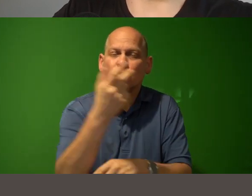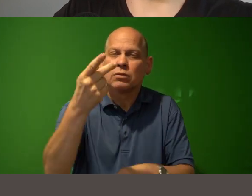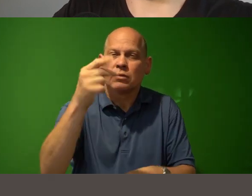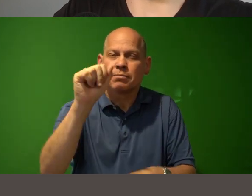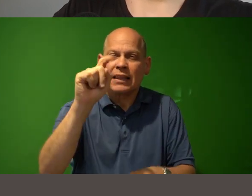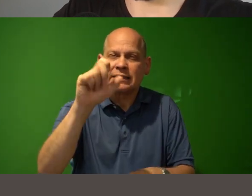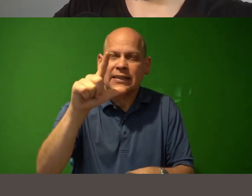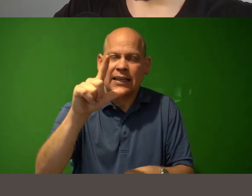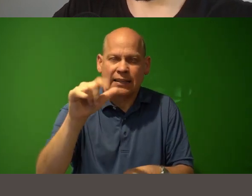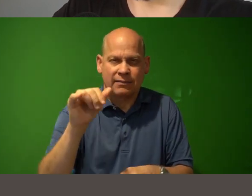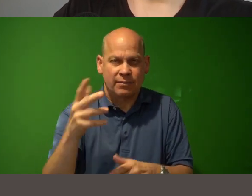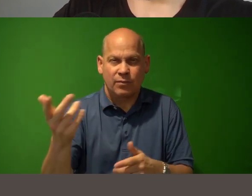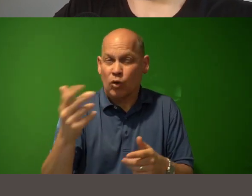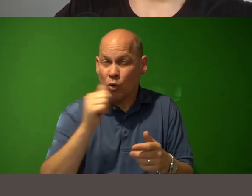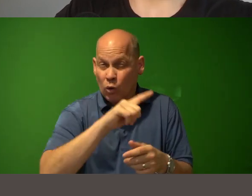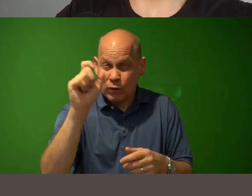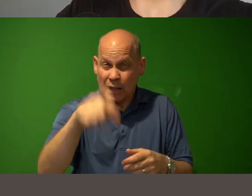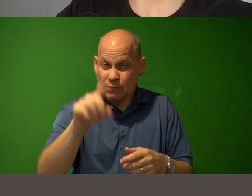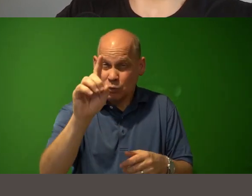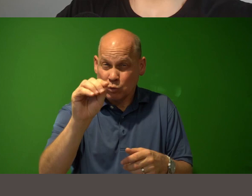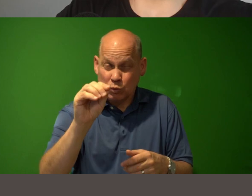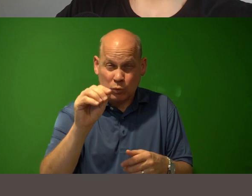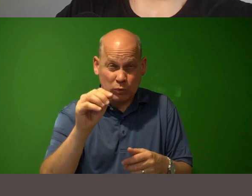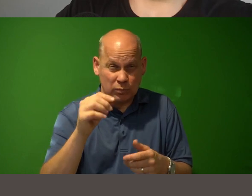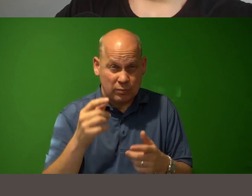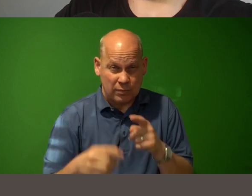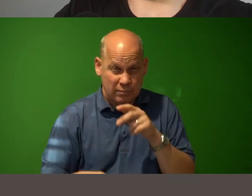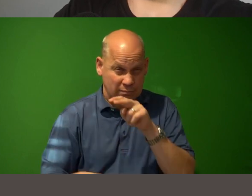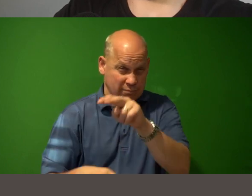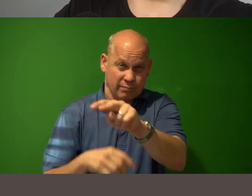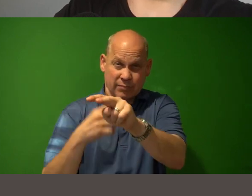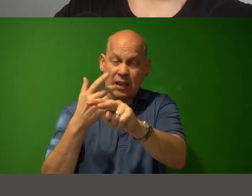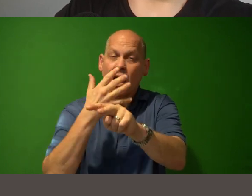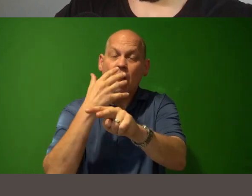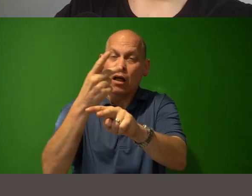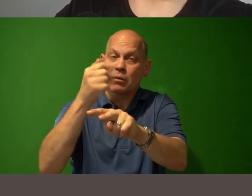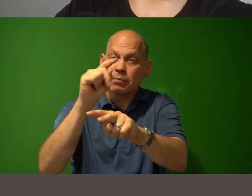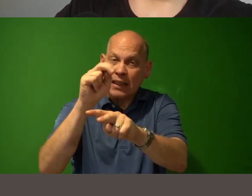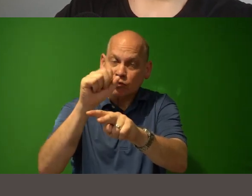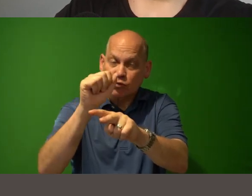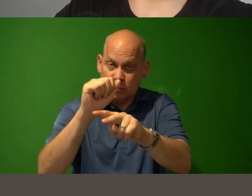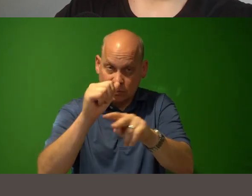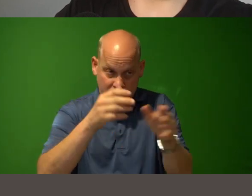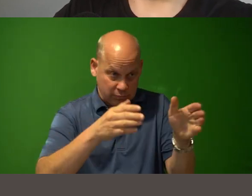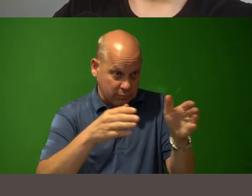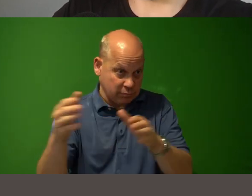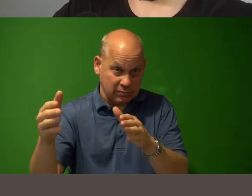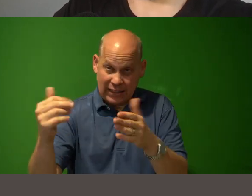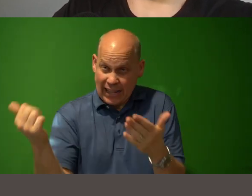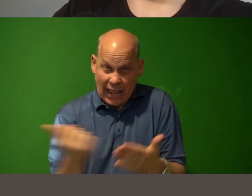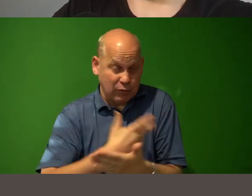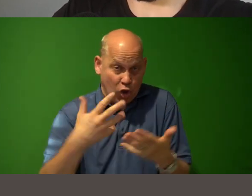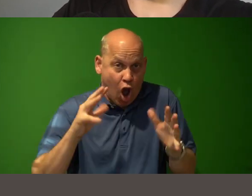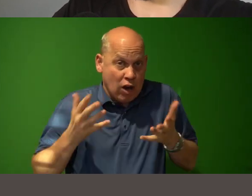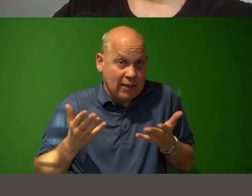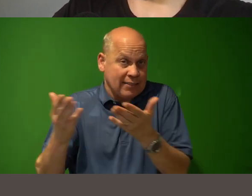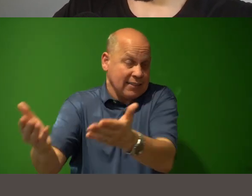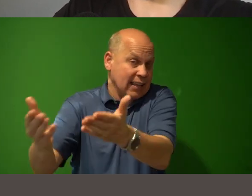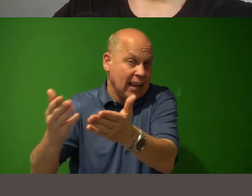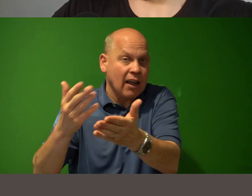So all you have to do is just look up color patterns and arrangements that are already out there and just pick something that works.